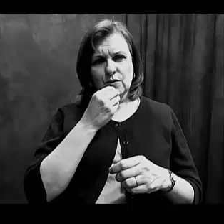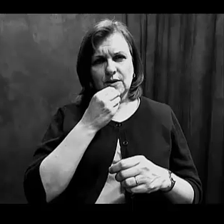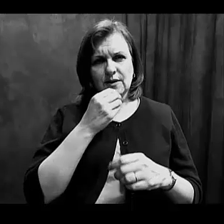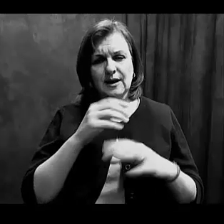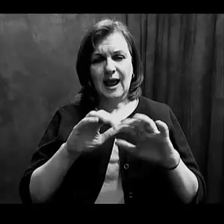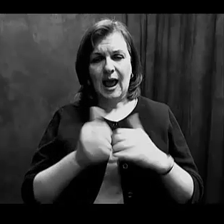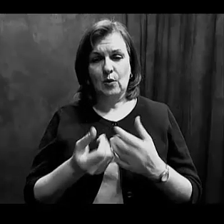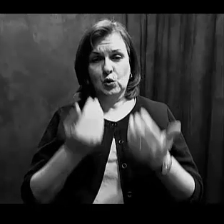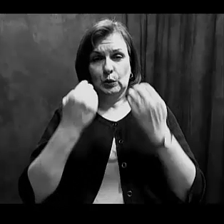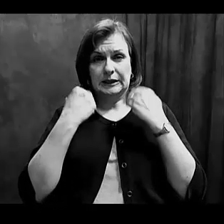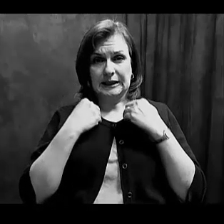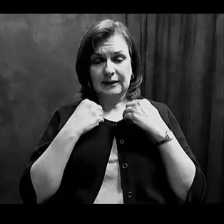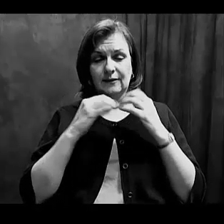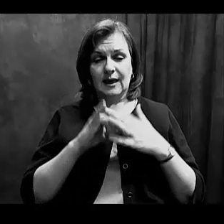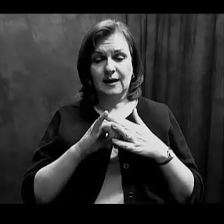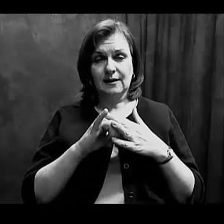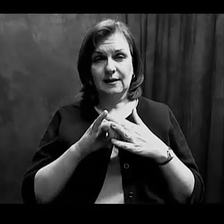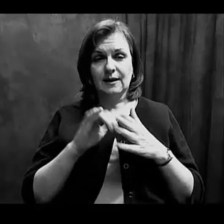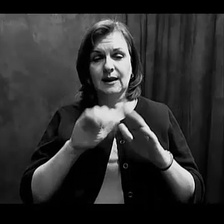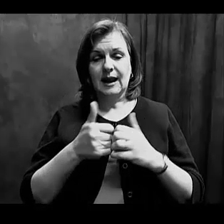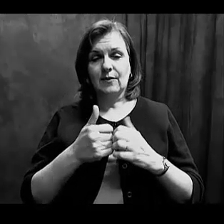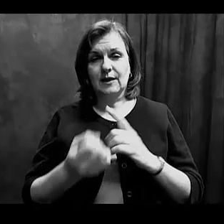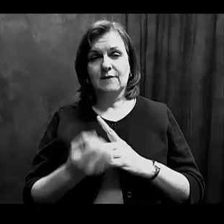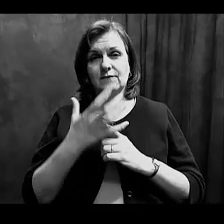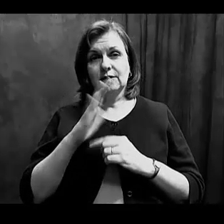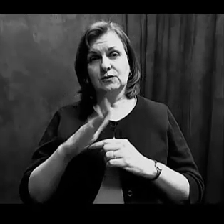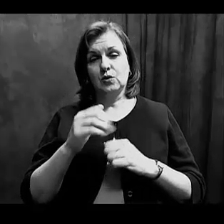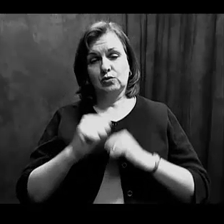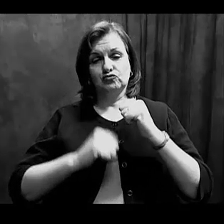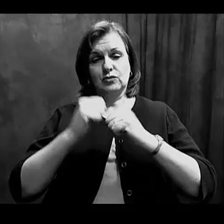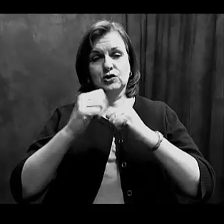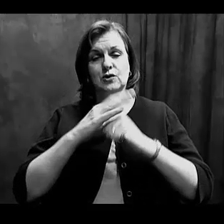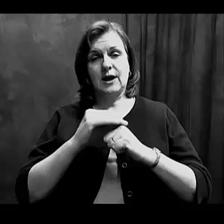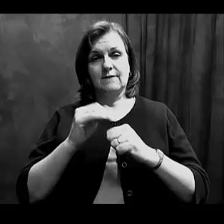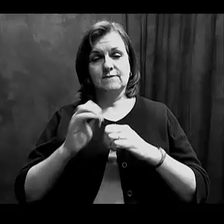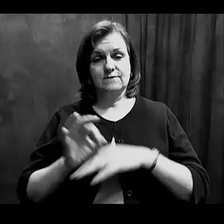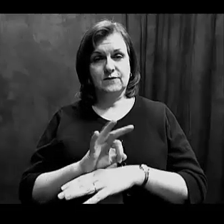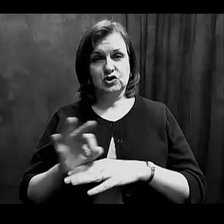how eating them actually helps contribute to your structure and function overall